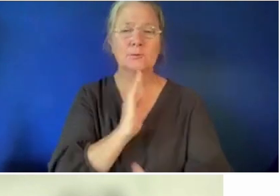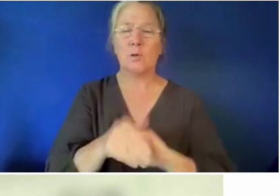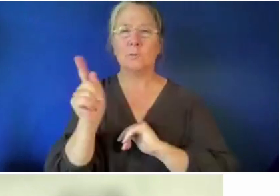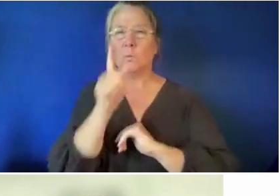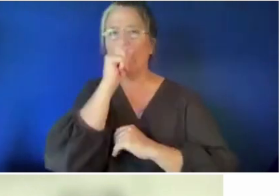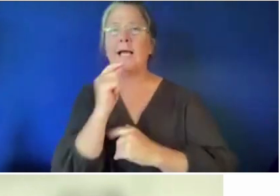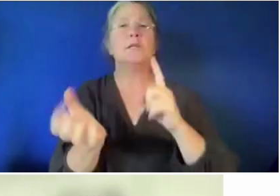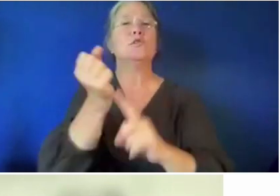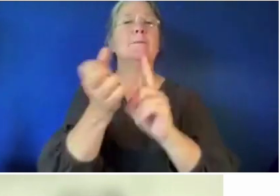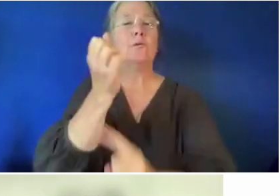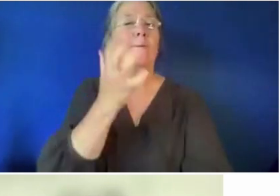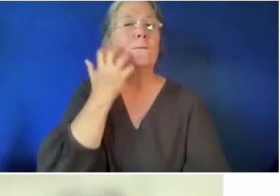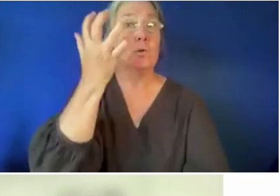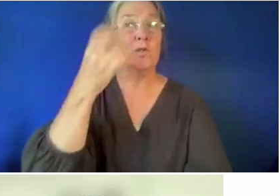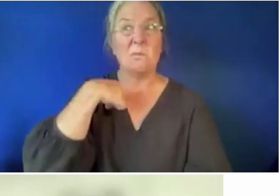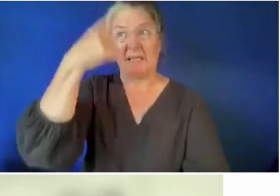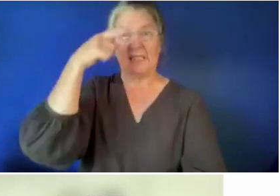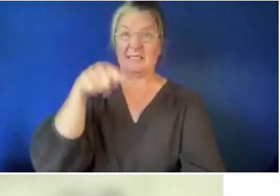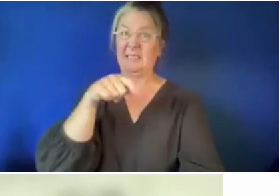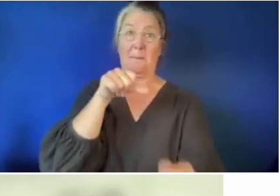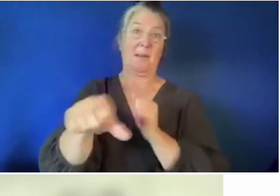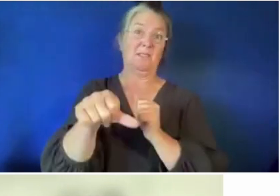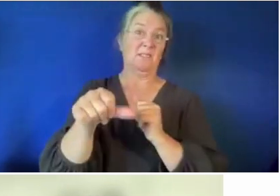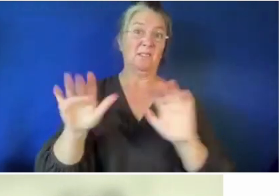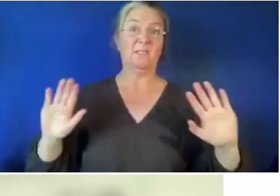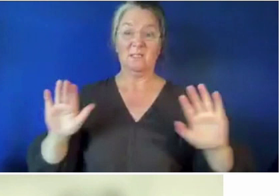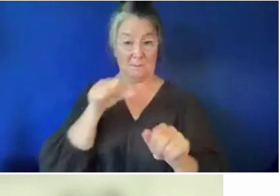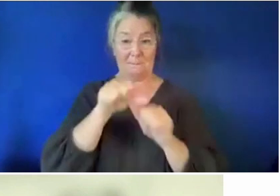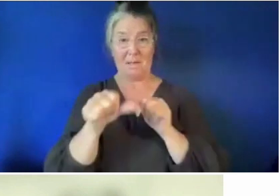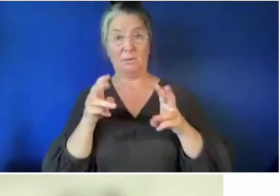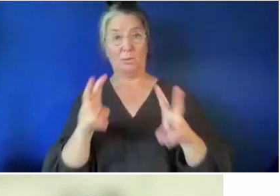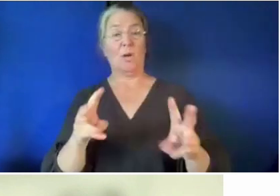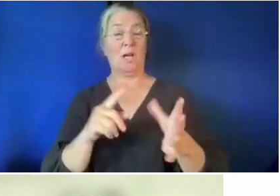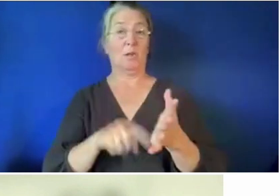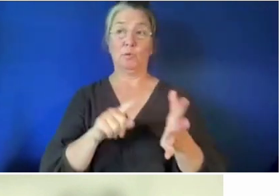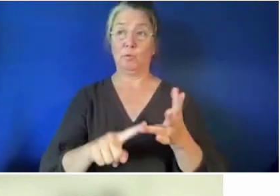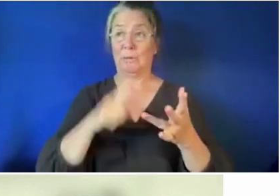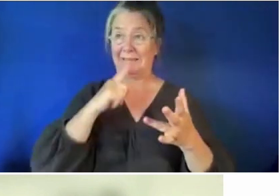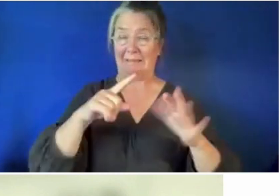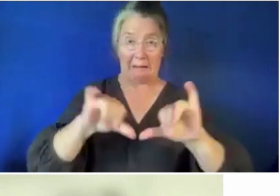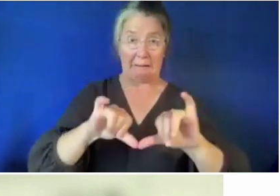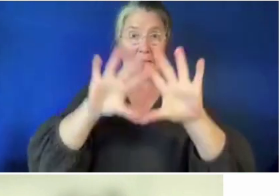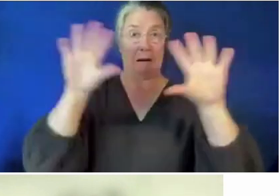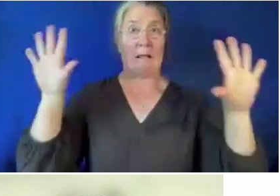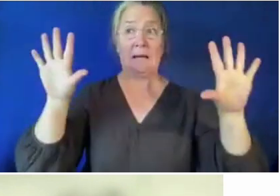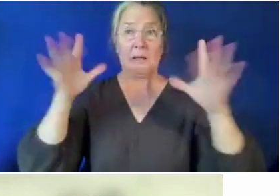I think that that really is the best sense of trying to state clearly, trying to demonstrate